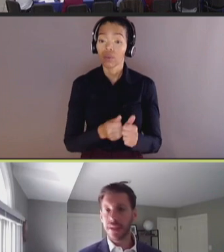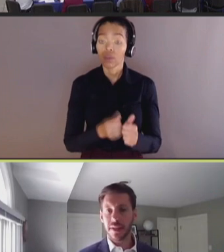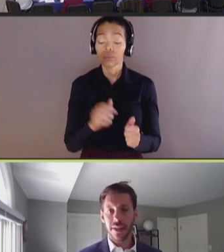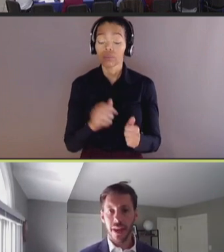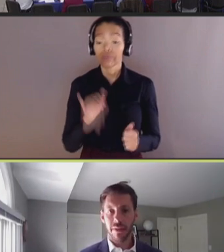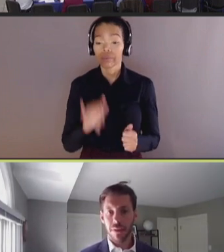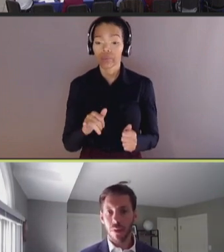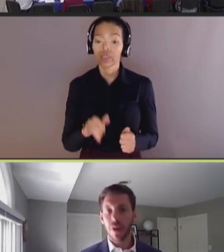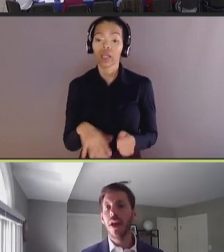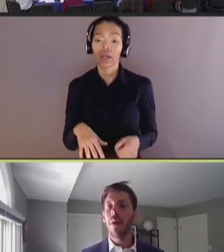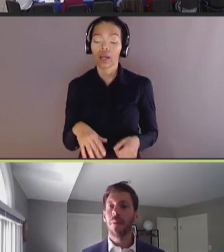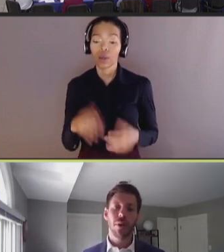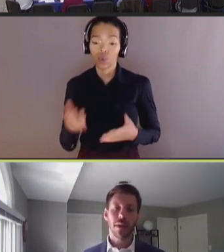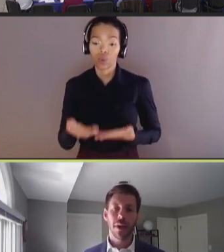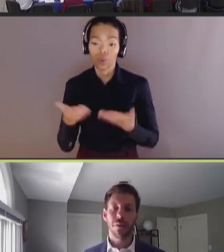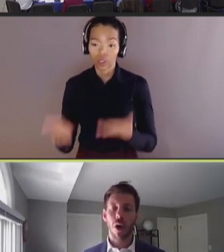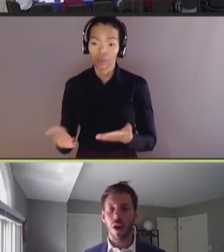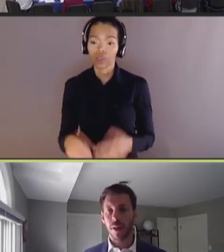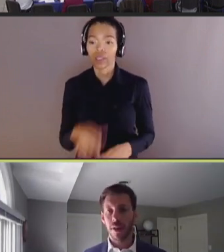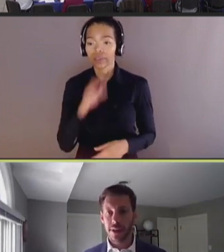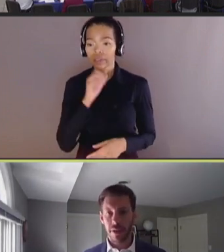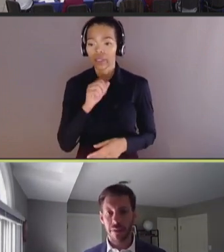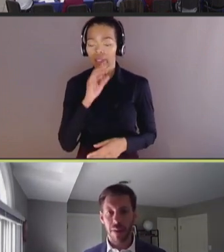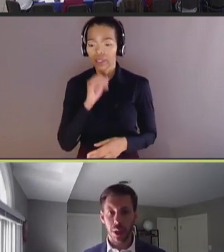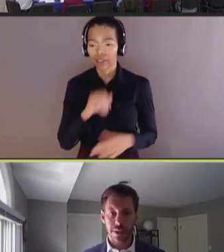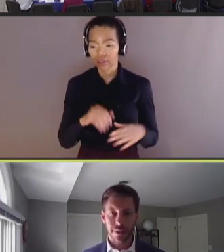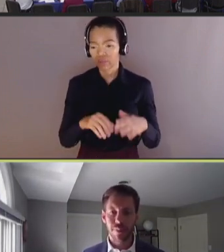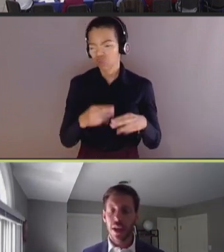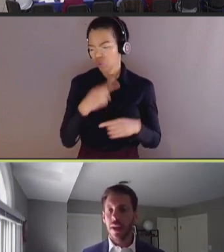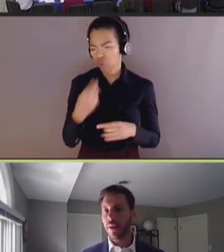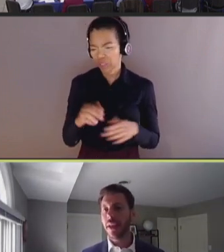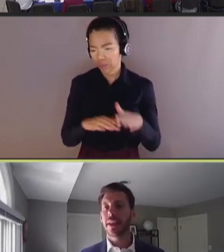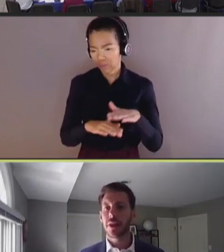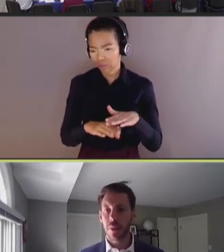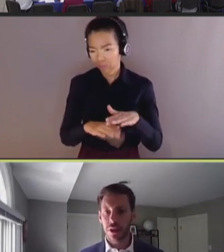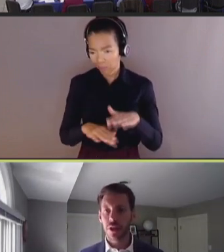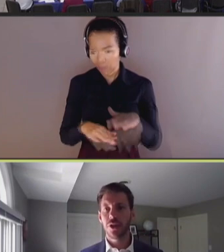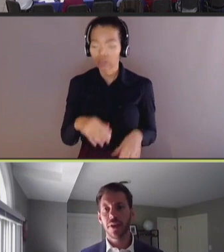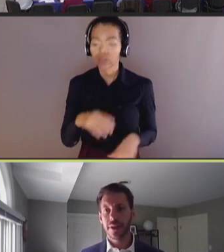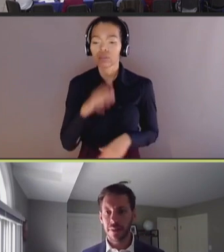60 to 74 but recommended for all 75-plus. Now, again, that's commercial insurance.